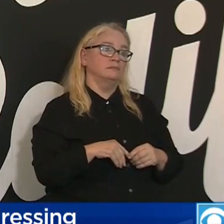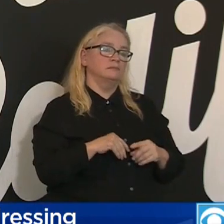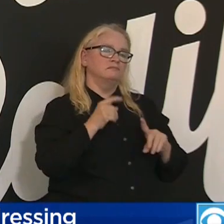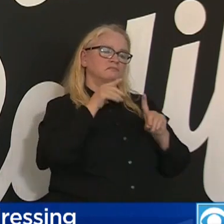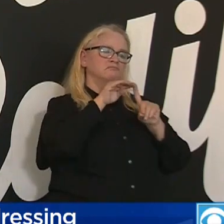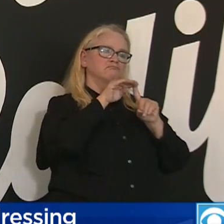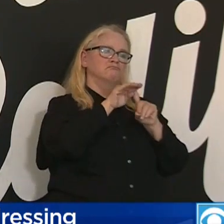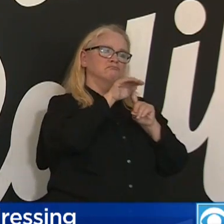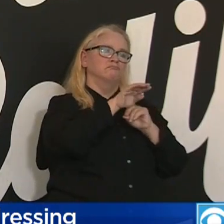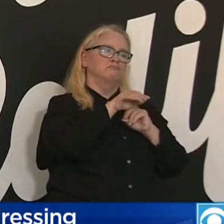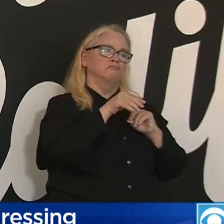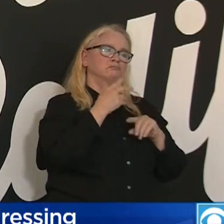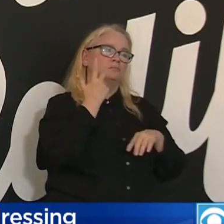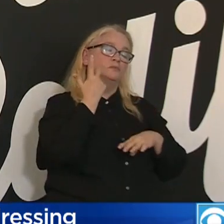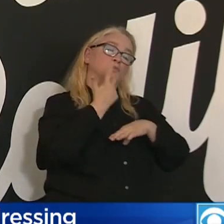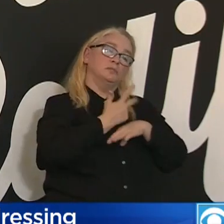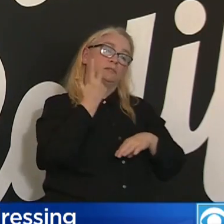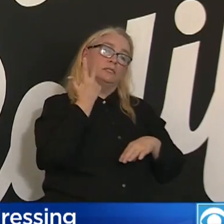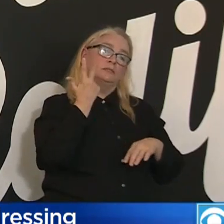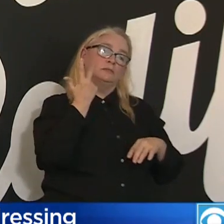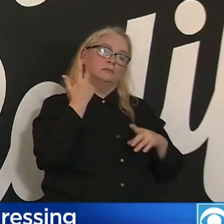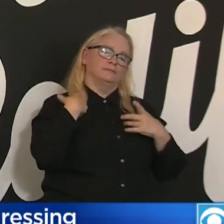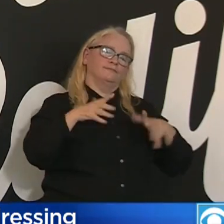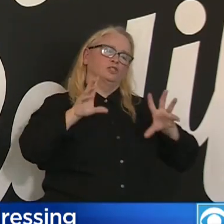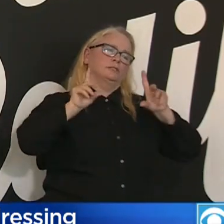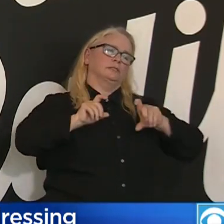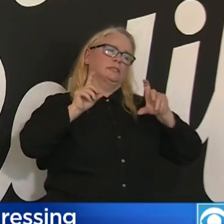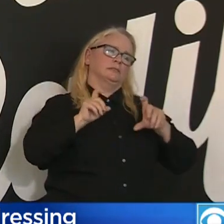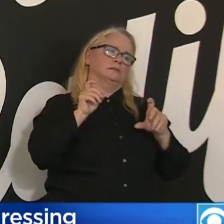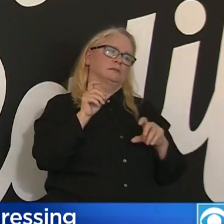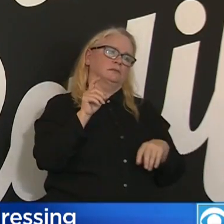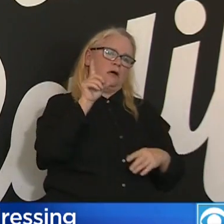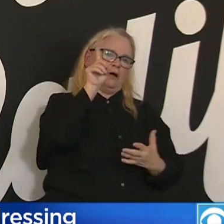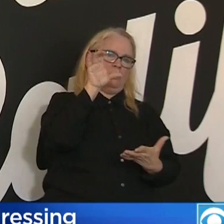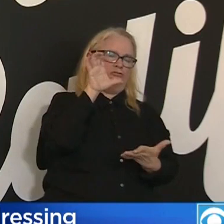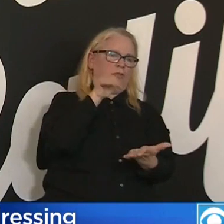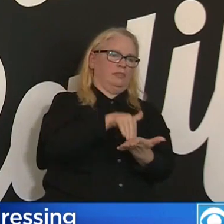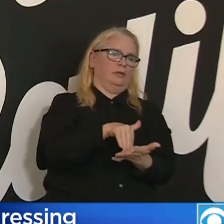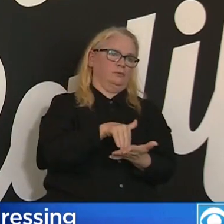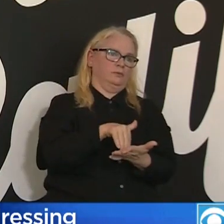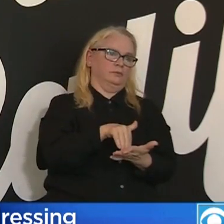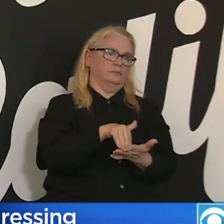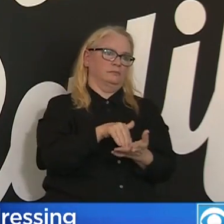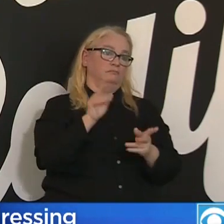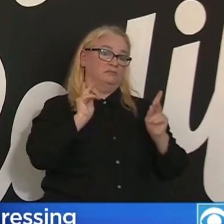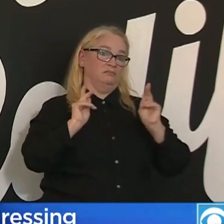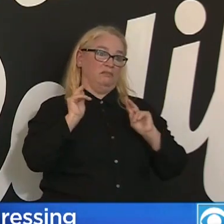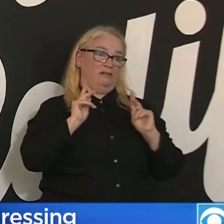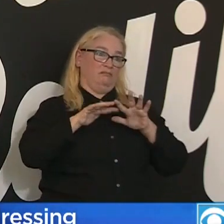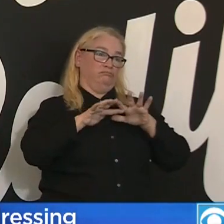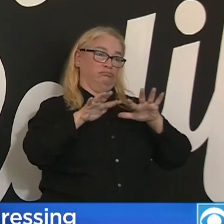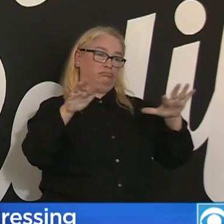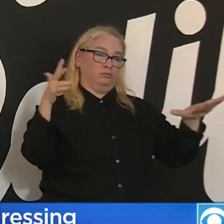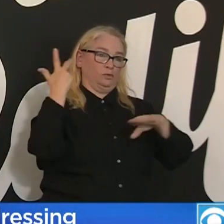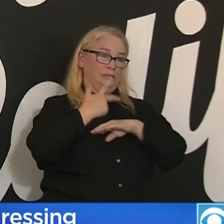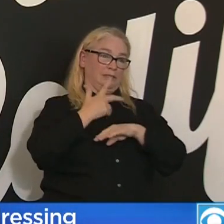OVER THE COURSE OF THE LAST NUMBER OF DAYS, AND JUST OVER THE COURSE OF THE LAST NUMBER OF DAYS, ROUGHLY THE LAST THREE